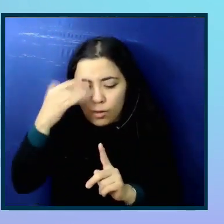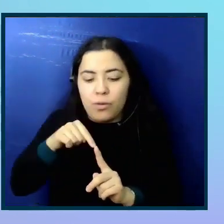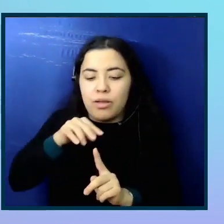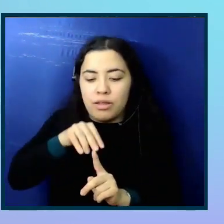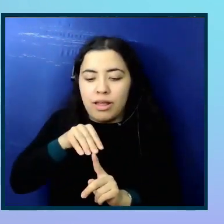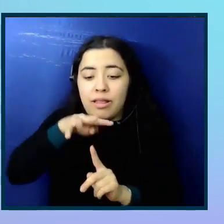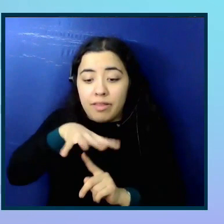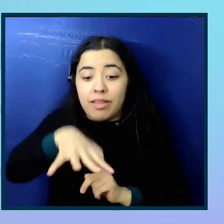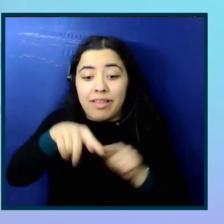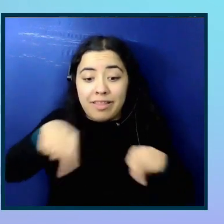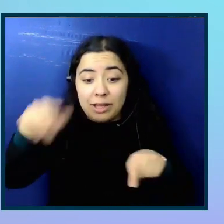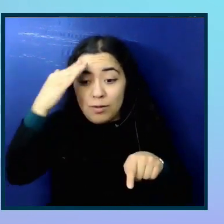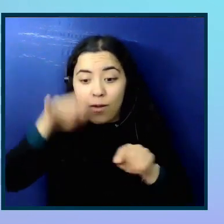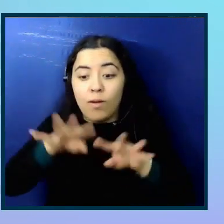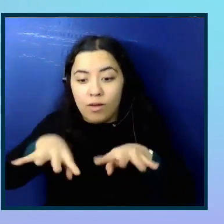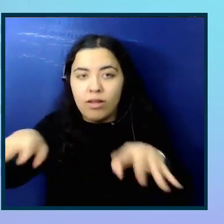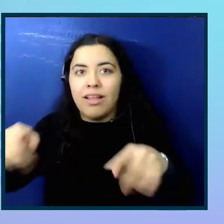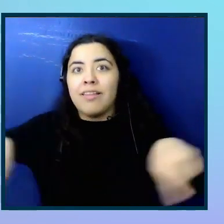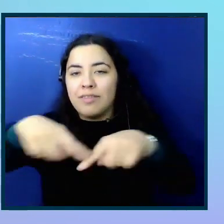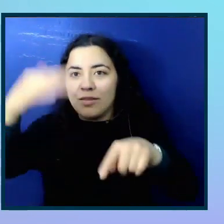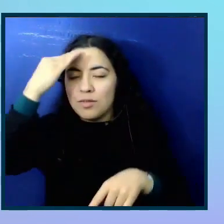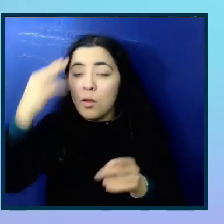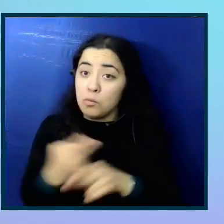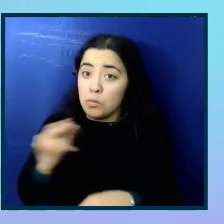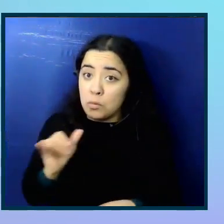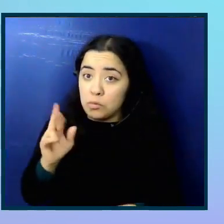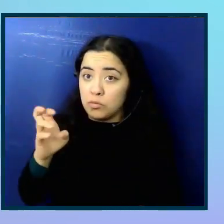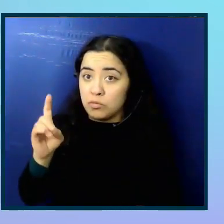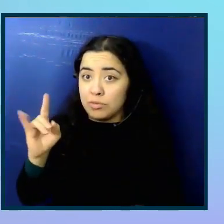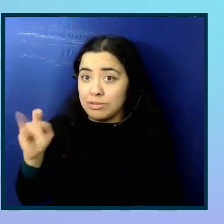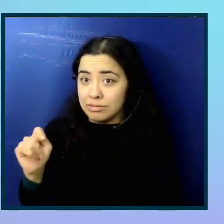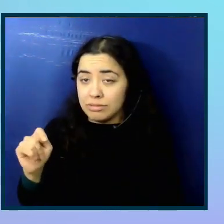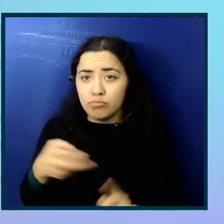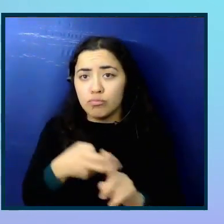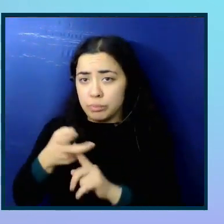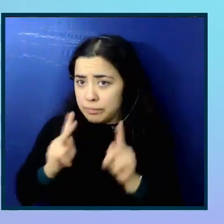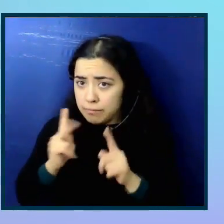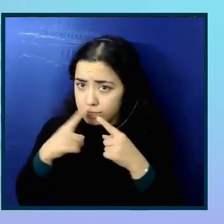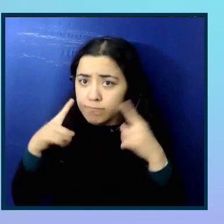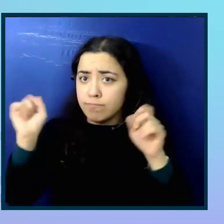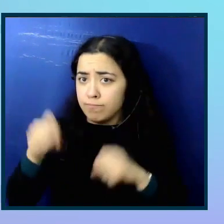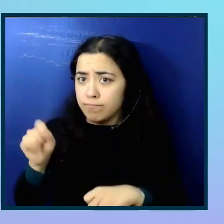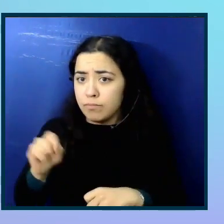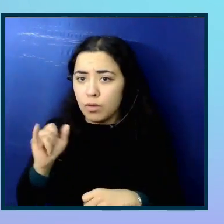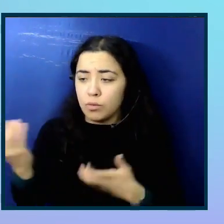to recruit participants is really effective. And I've also found again, partnering and parenting,